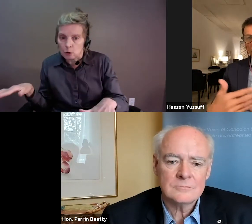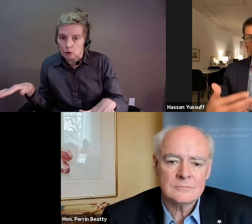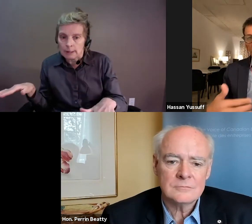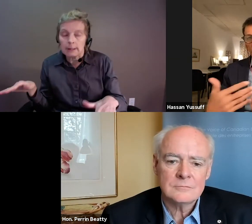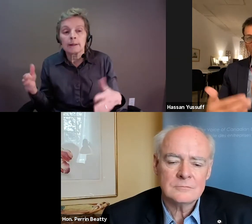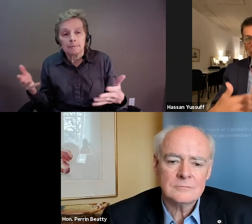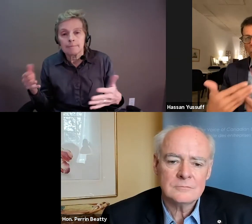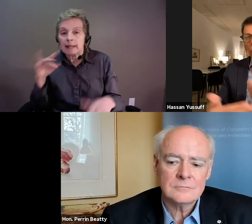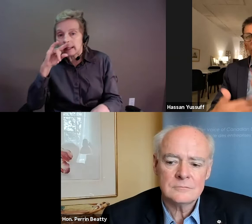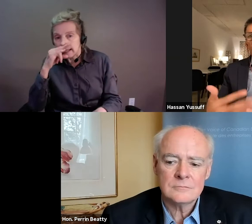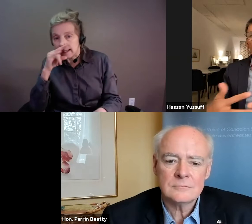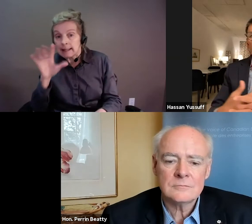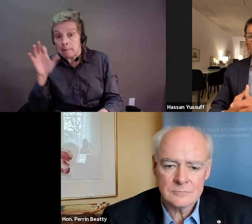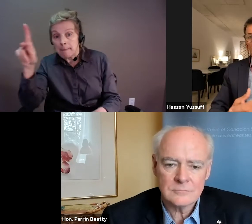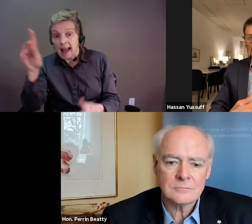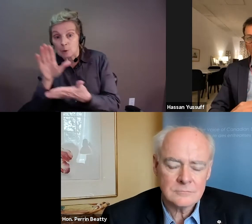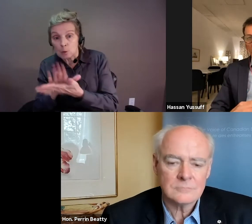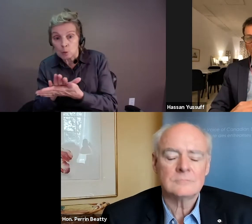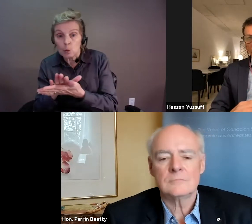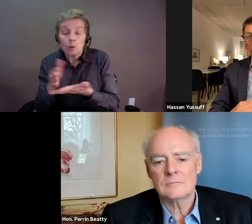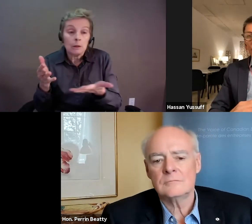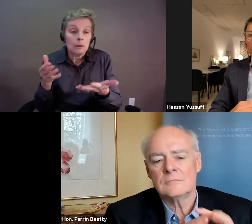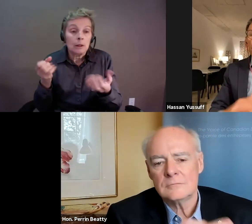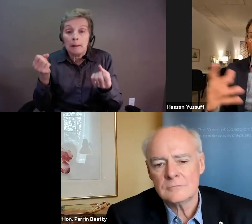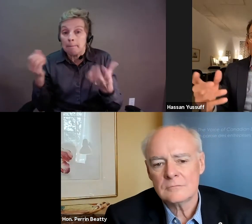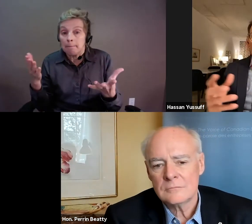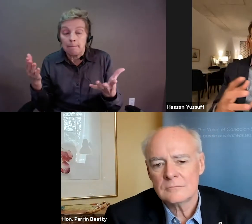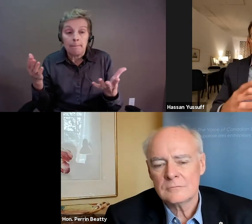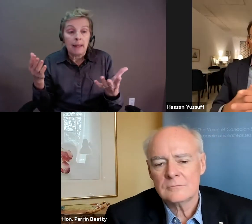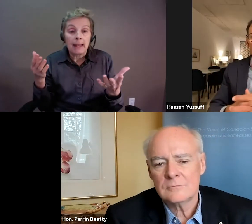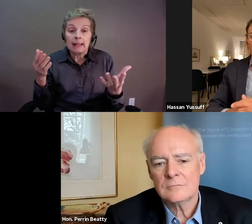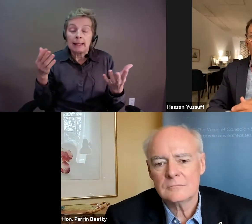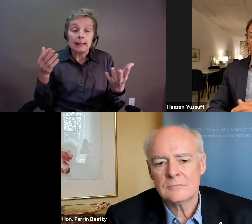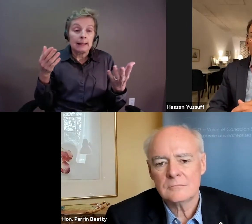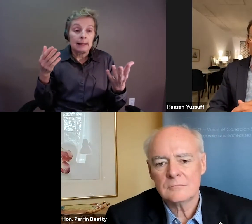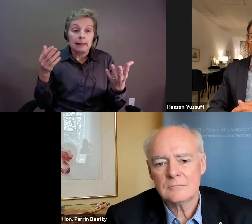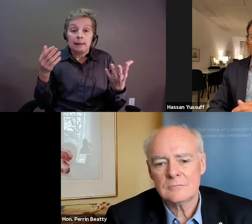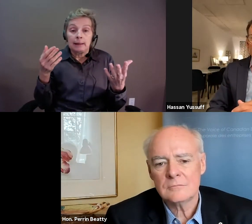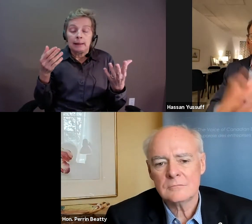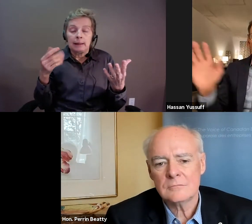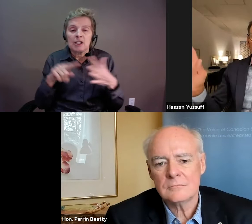kids going back to school on many occasions, starting with the sniffles and everybody saying,